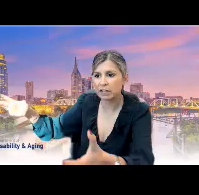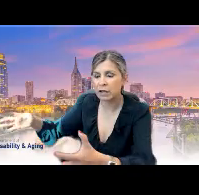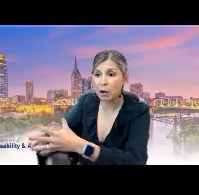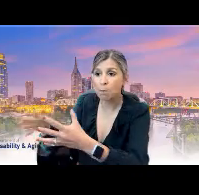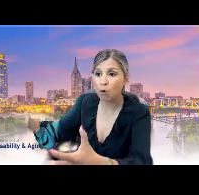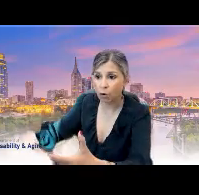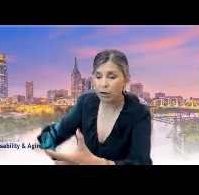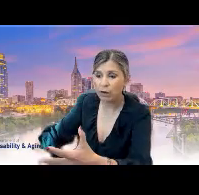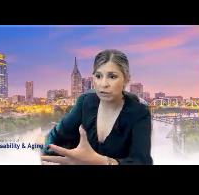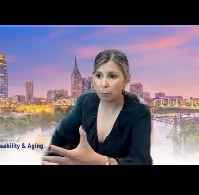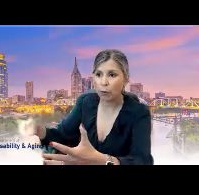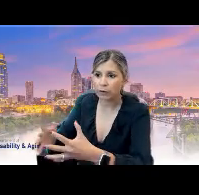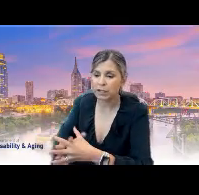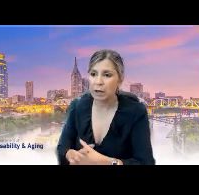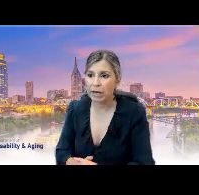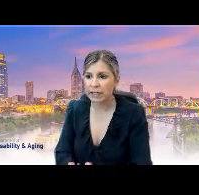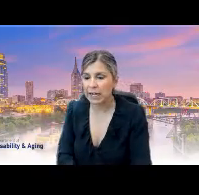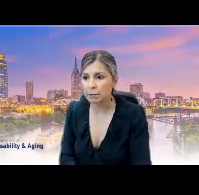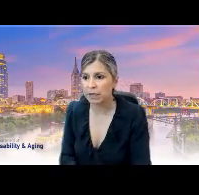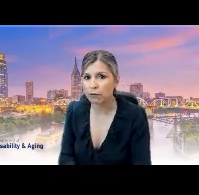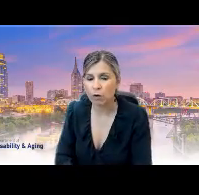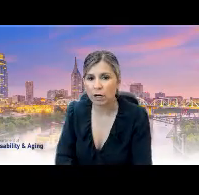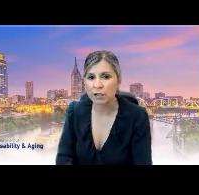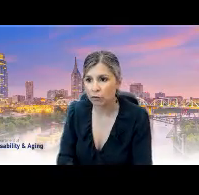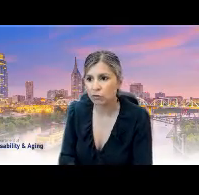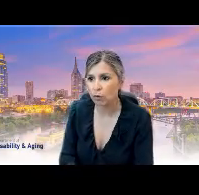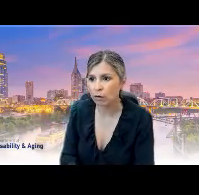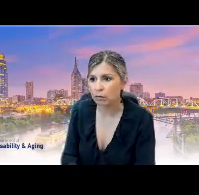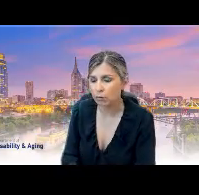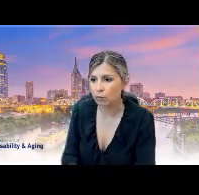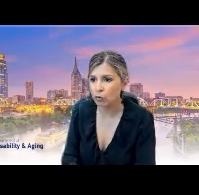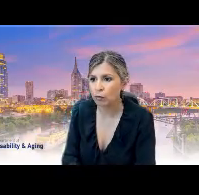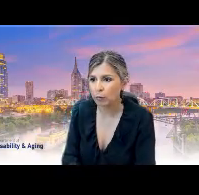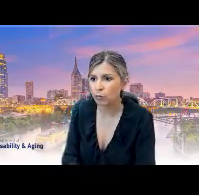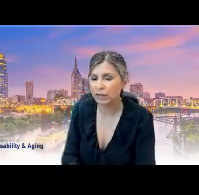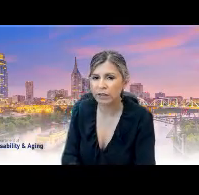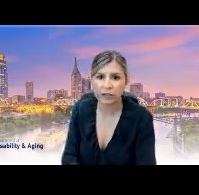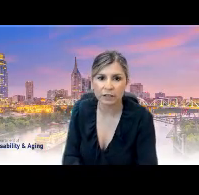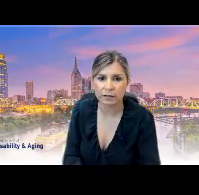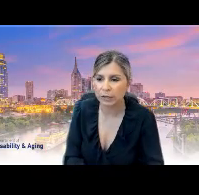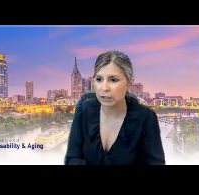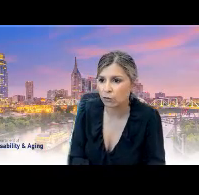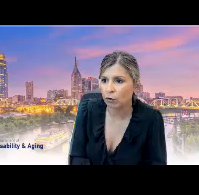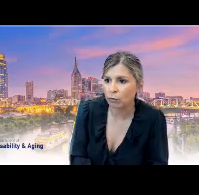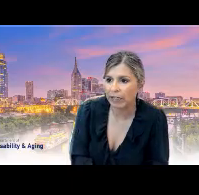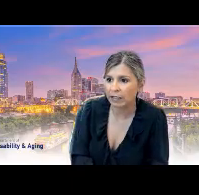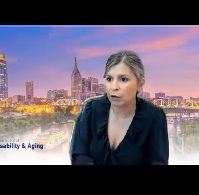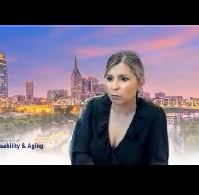else that provides more support, but it can be for adults who are, who are with significant disabilities who are remaining at home.